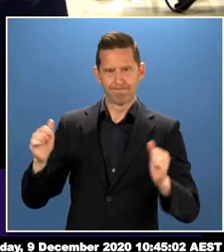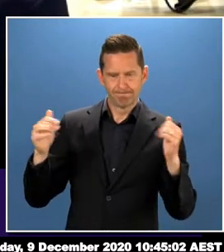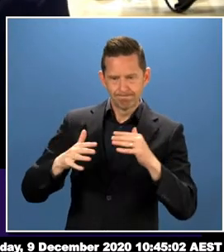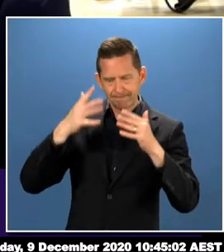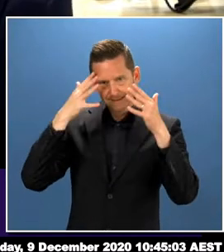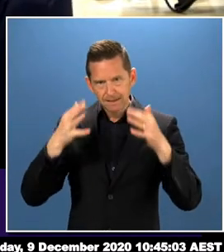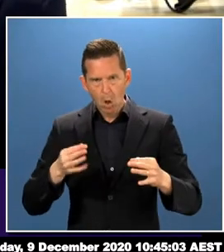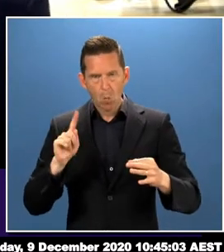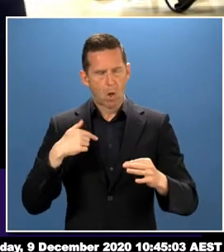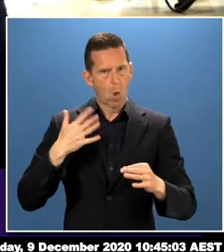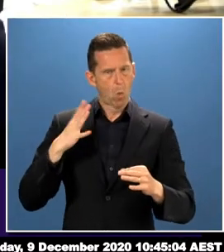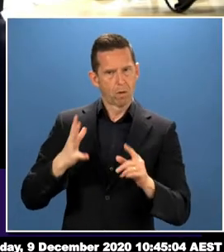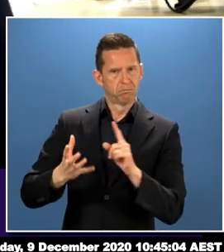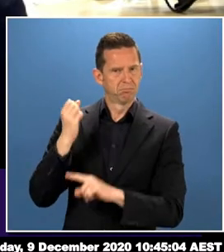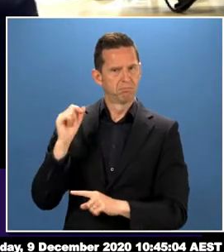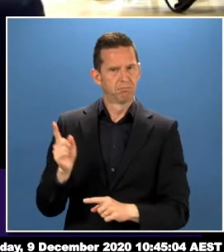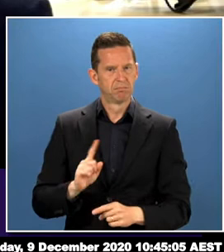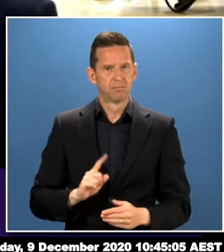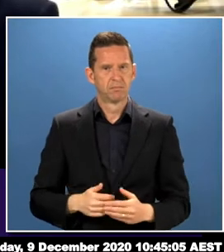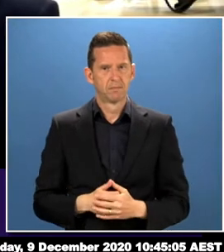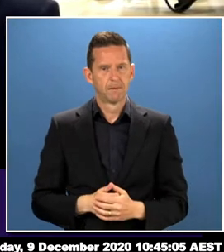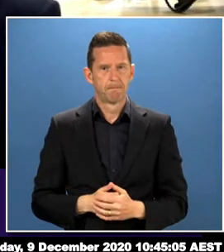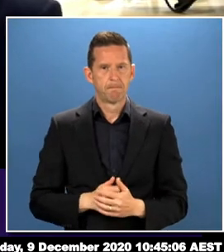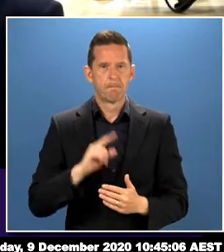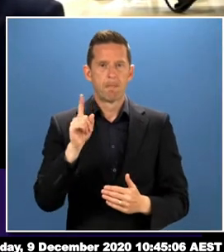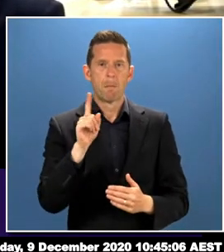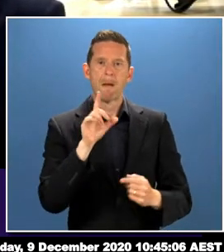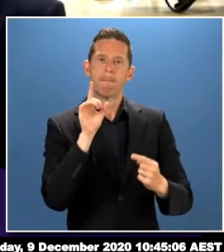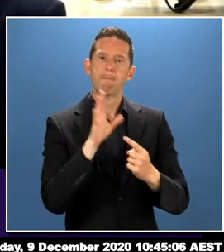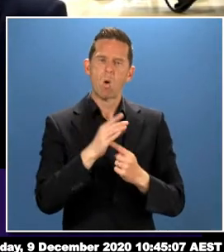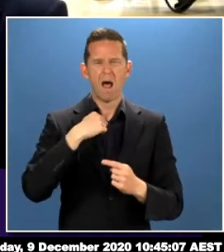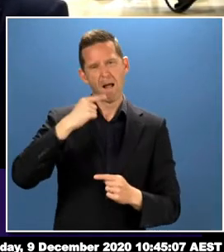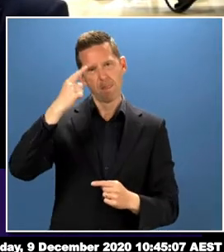through this network? The aim is to raise the profile of disability and more.